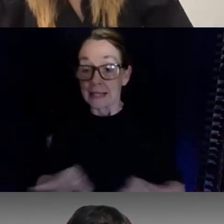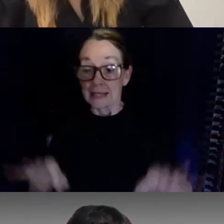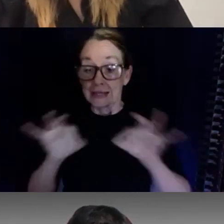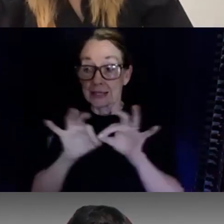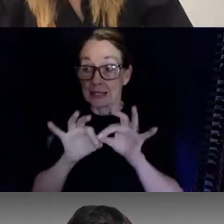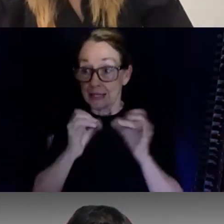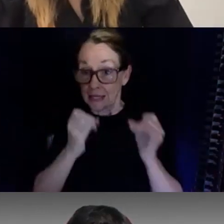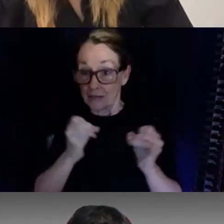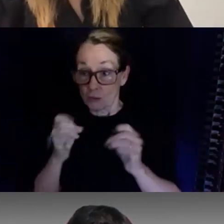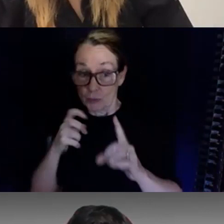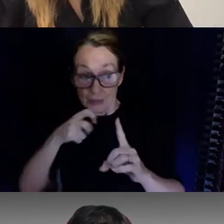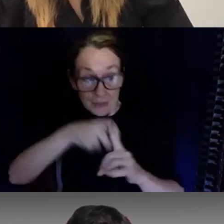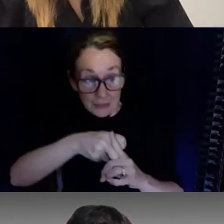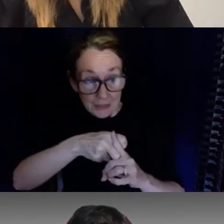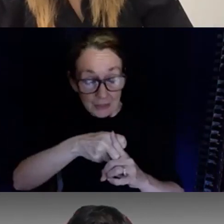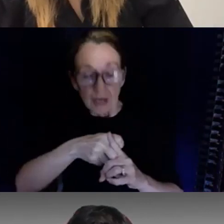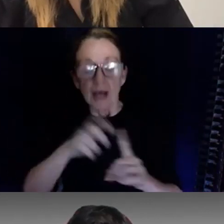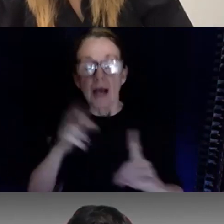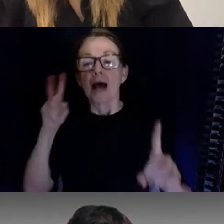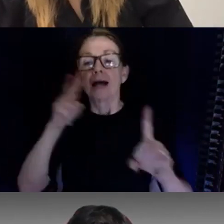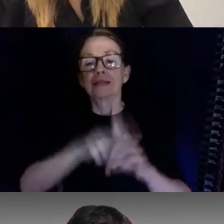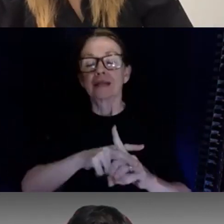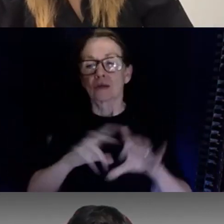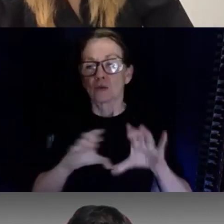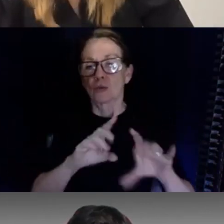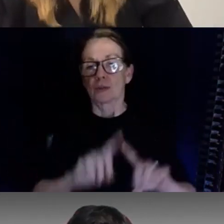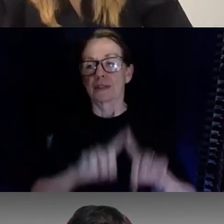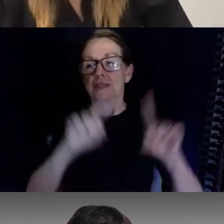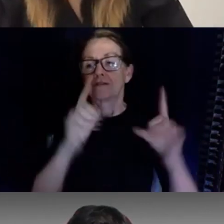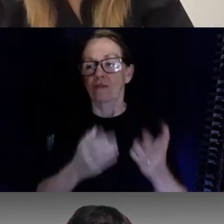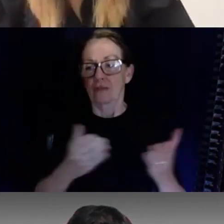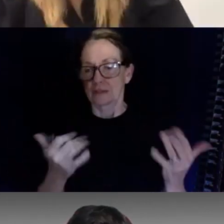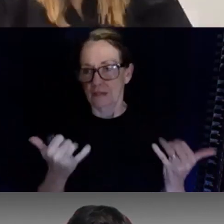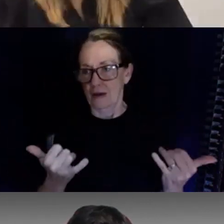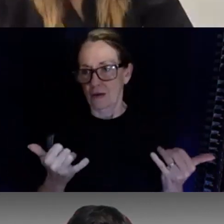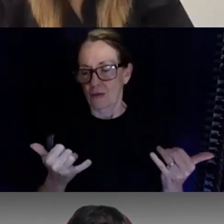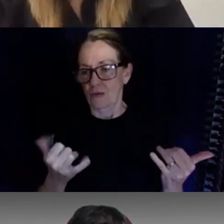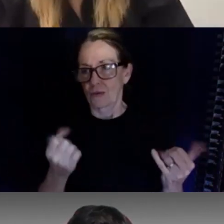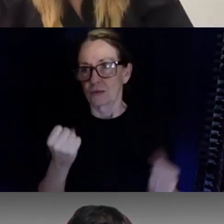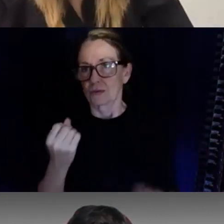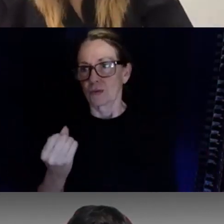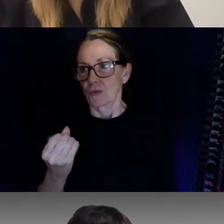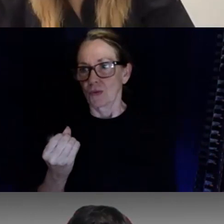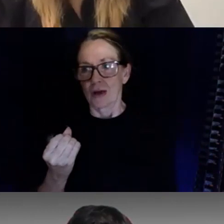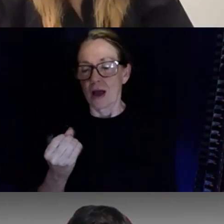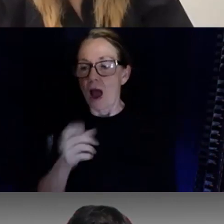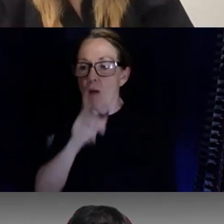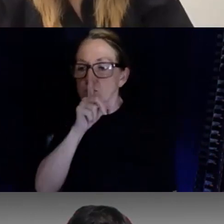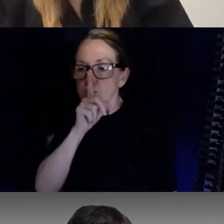AND LIKE I PERSONALLY DO NOT HAVE THE ACCESS RIGHT NOW BECAUSE EVERYONE IS WORKING REMOTELY ALL IN DIFFERENT AREAS.